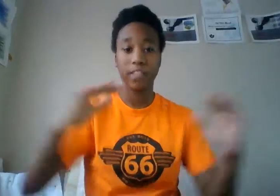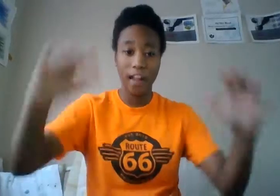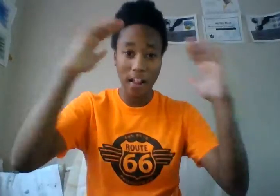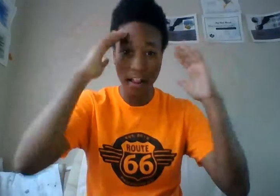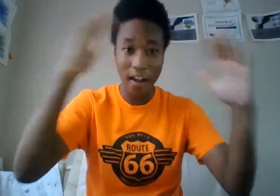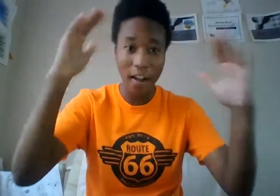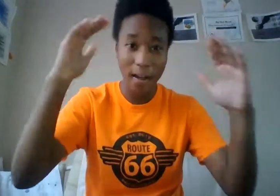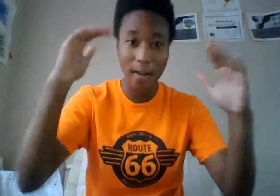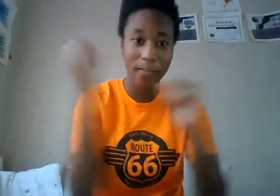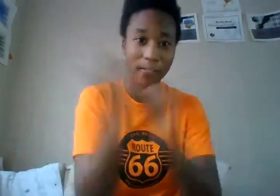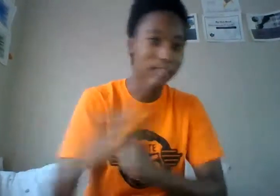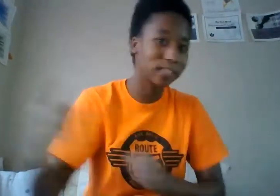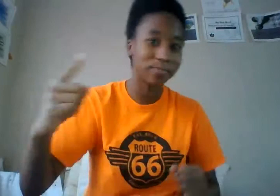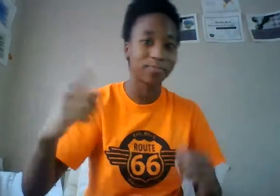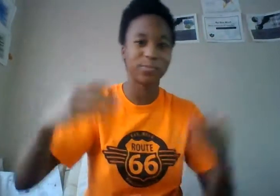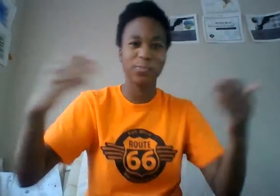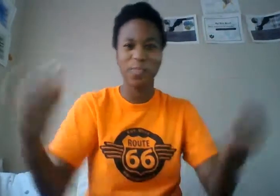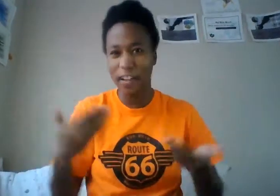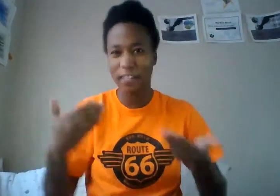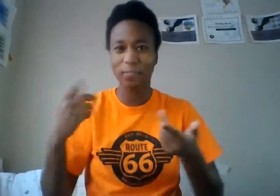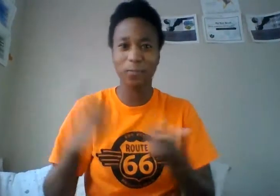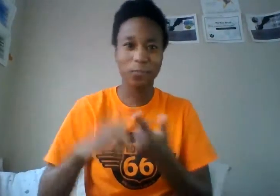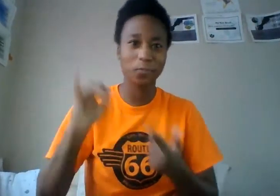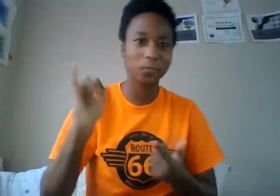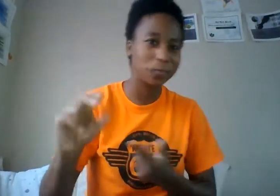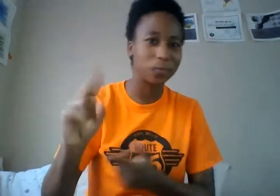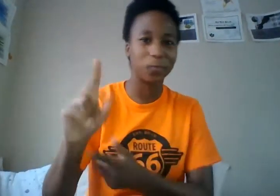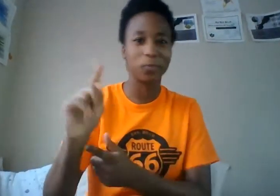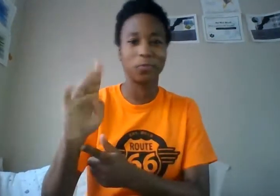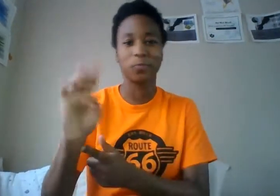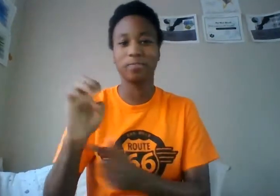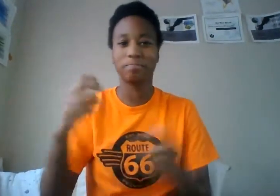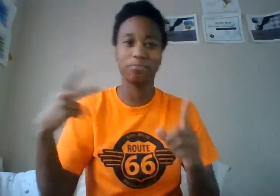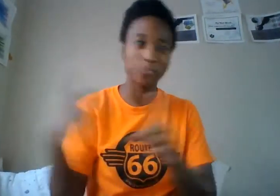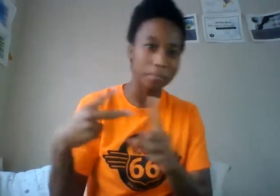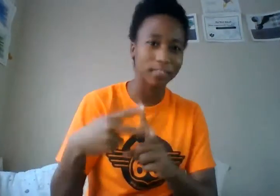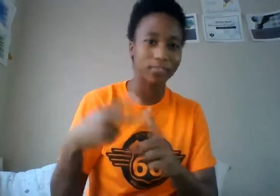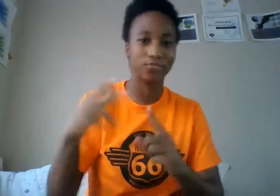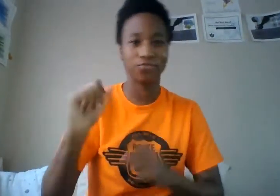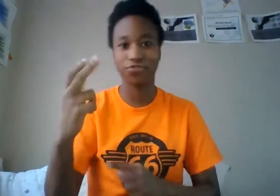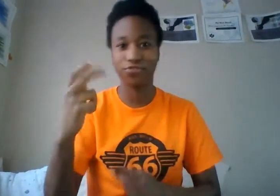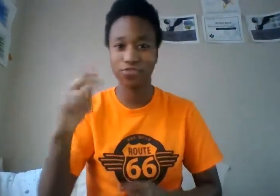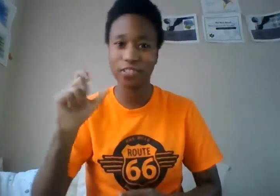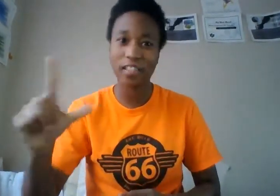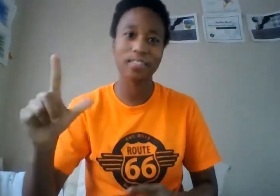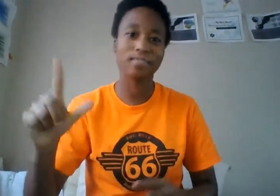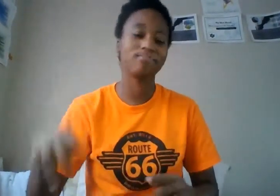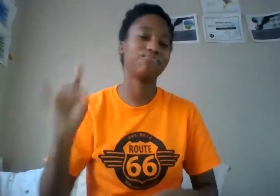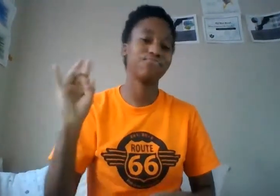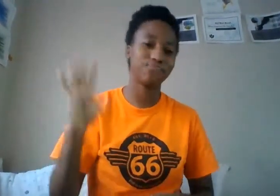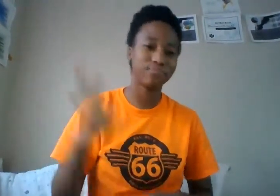Hello everyone! Welcome to Youtube Channel!